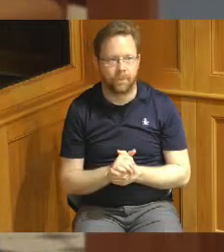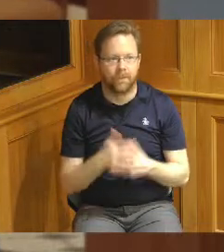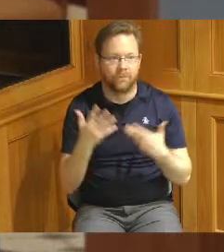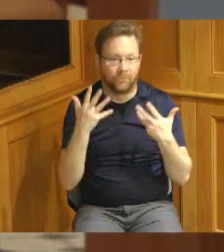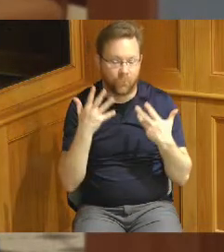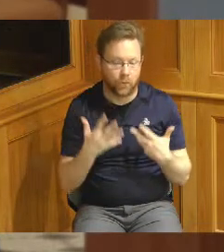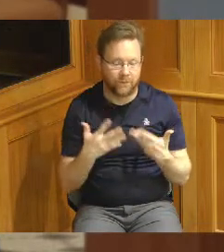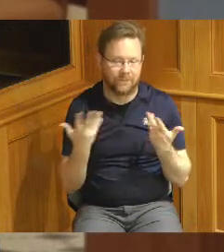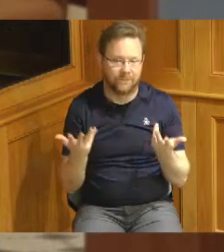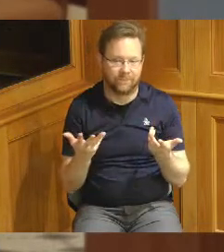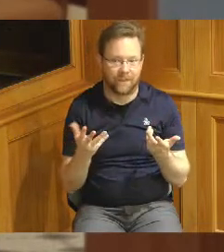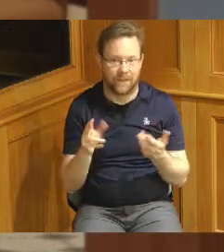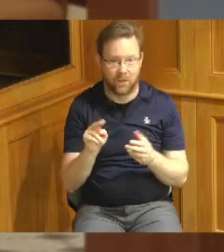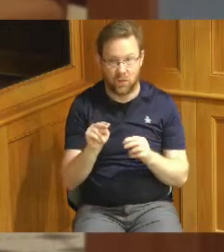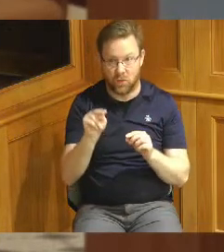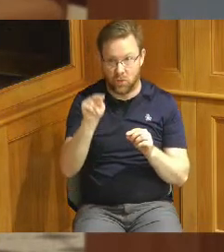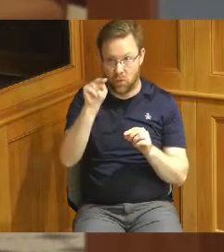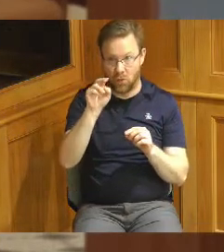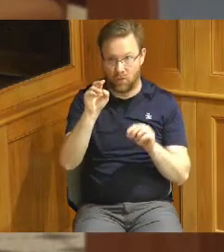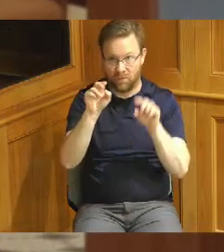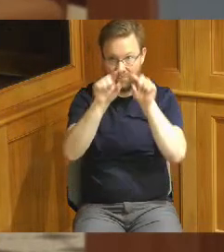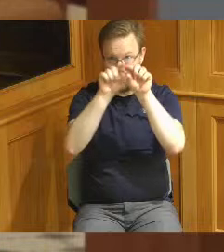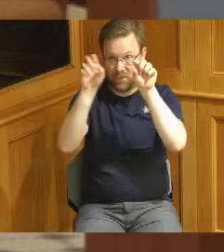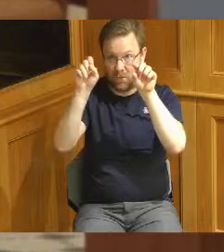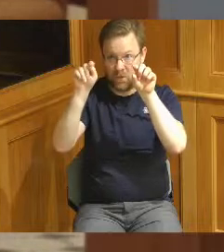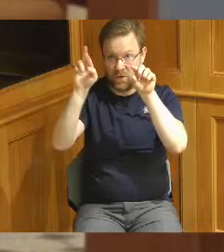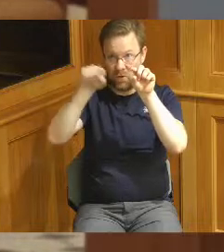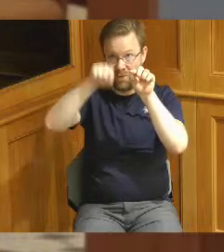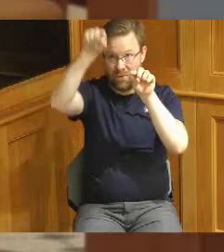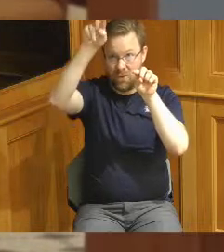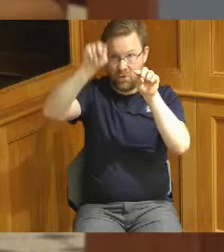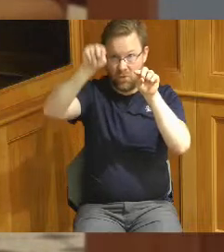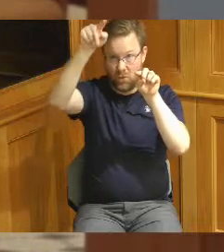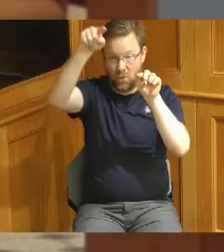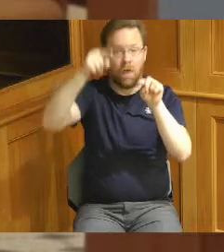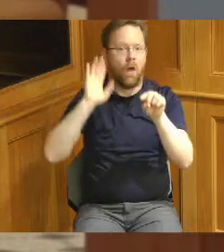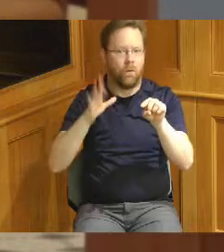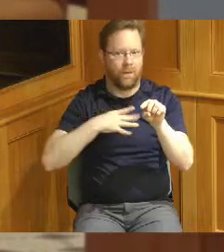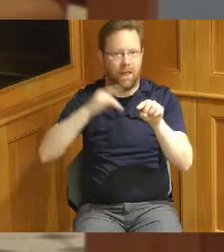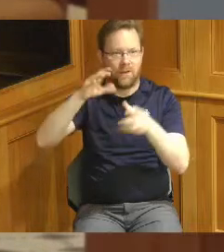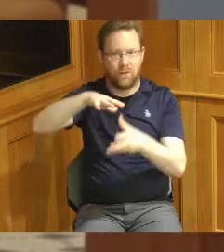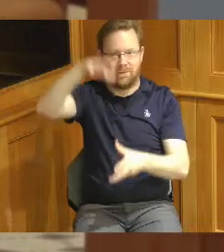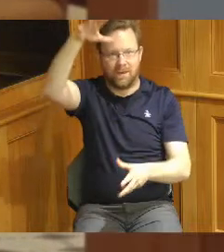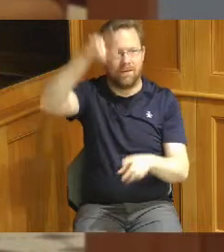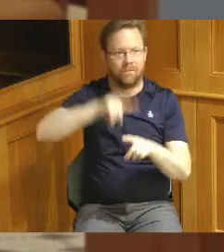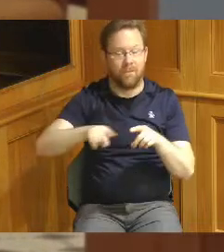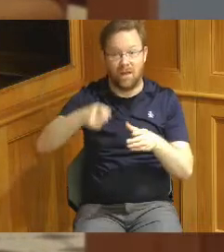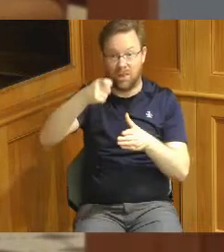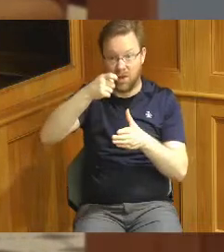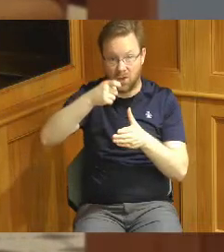appoints those two members to the committee the first item number 16 appoints Sheriff Charmaine